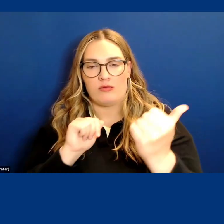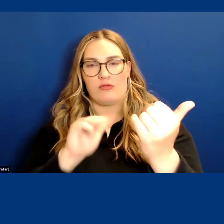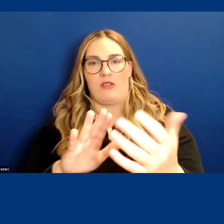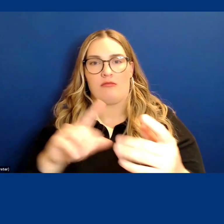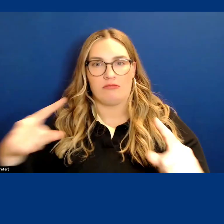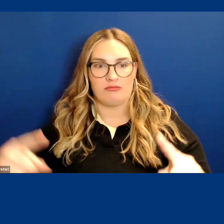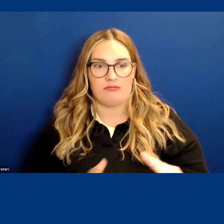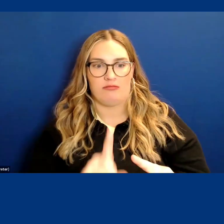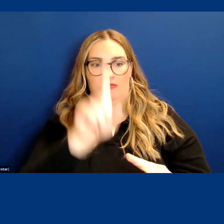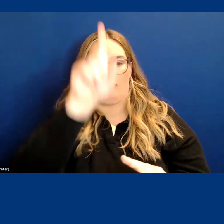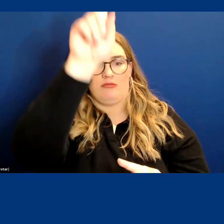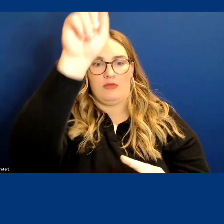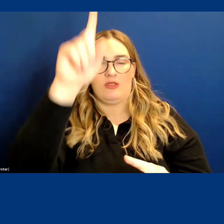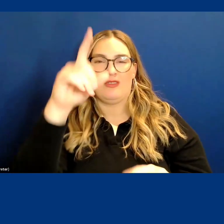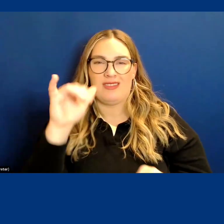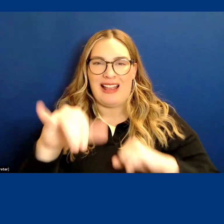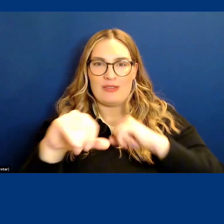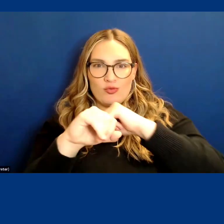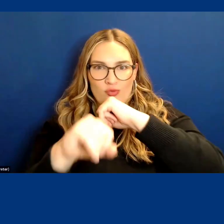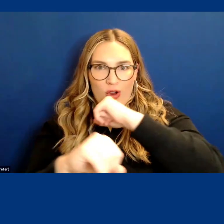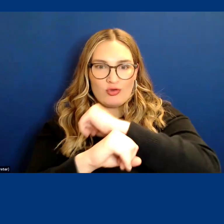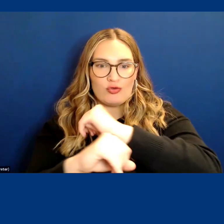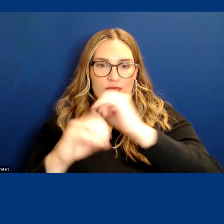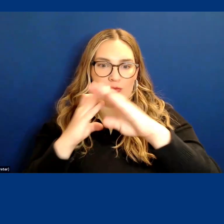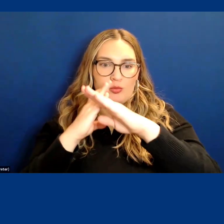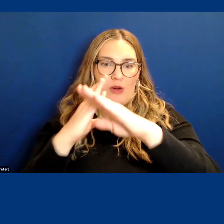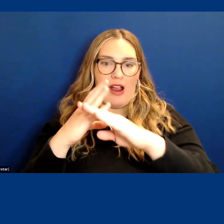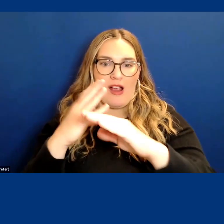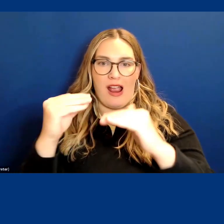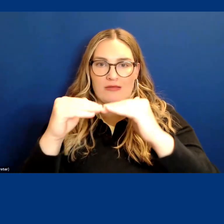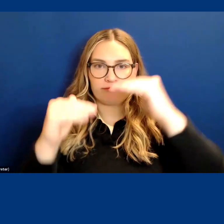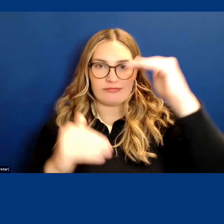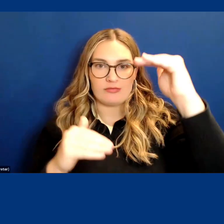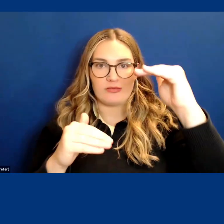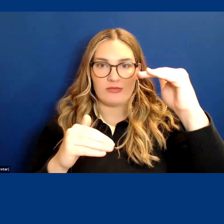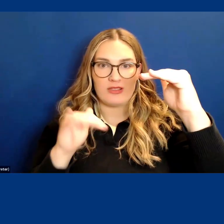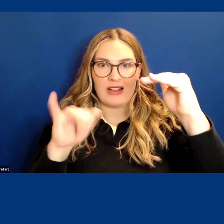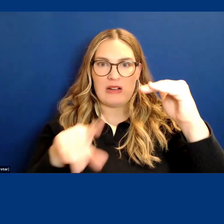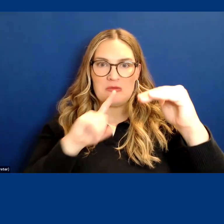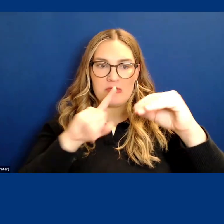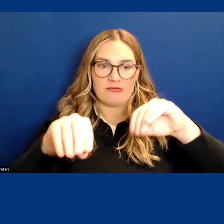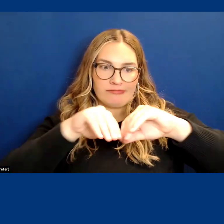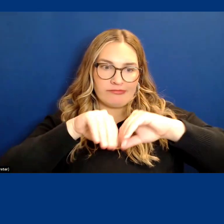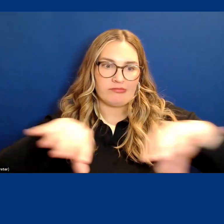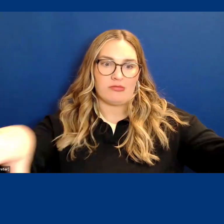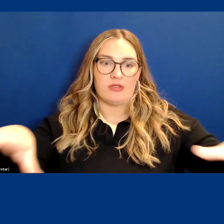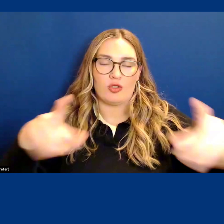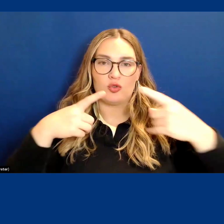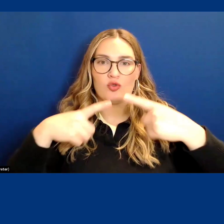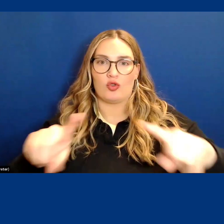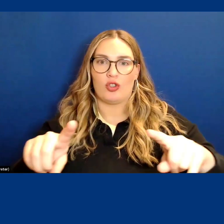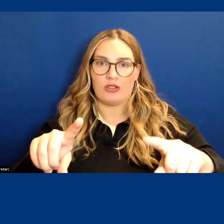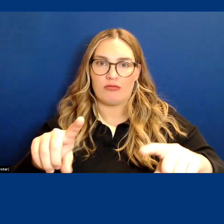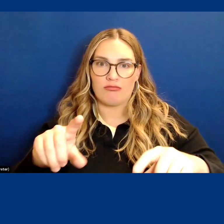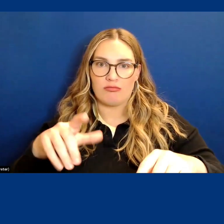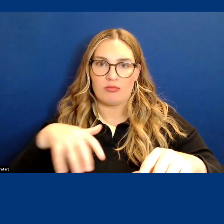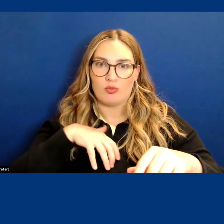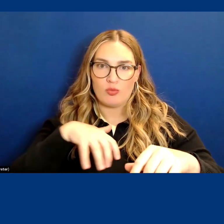prejudices that are endemic in obstetric and reproductive health circles? It's an excellent question.